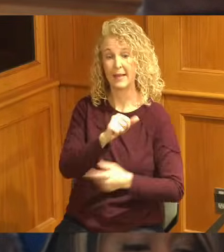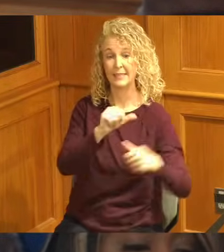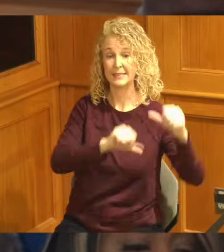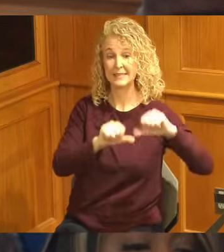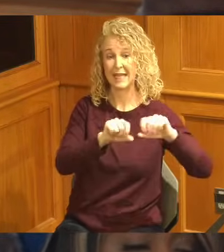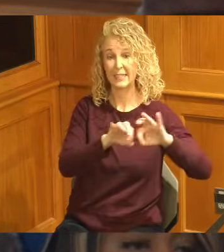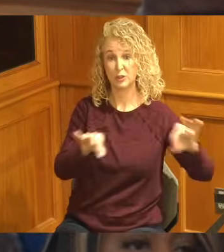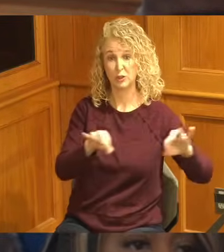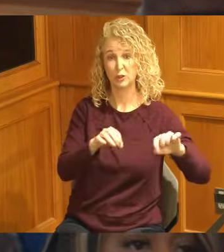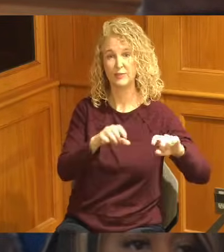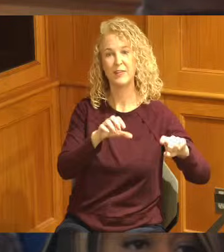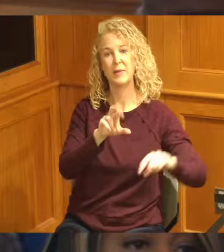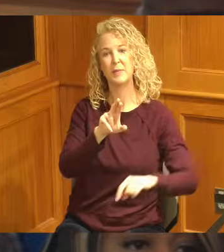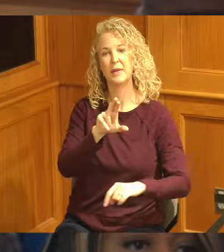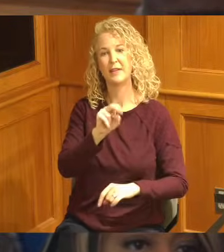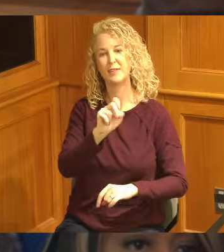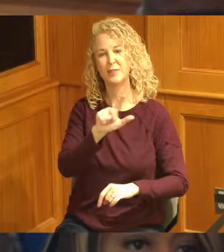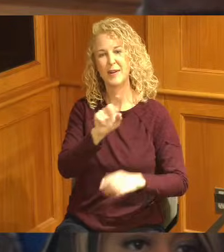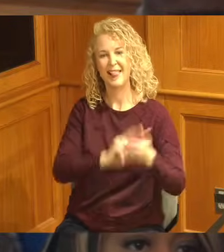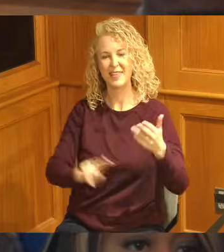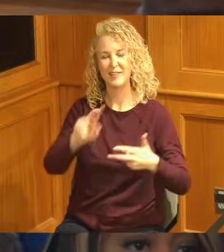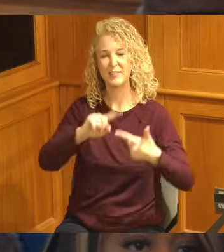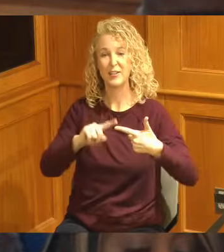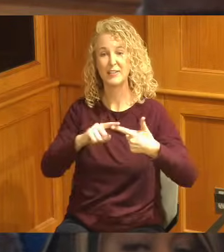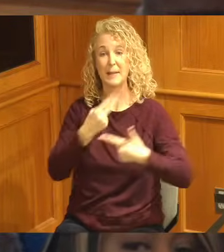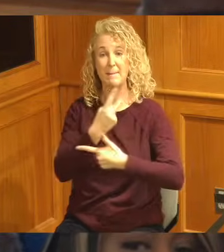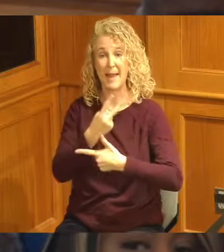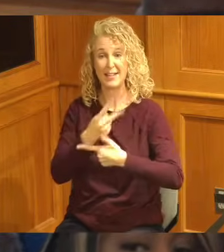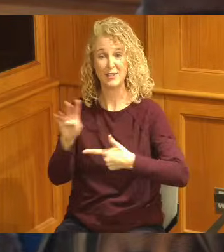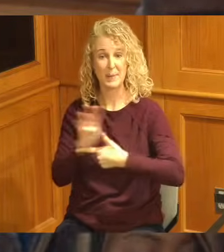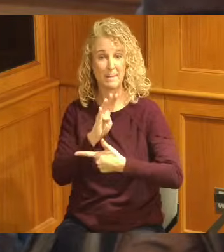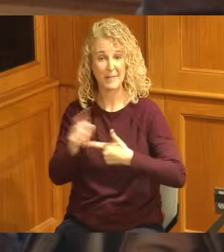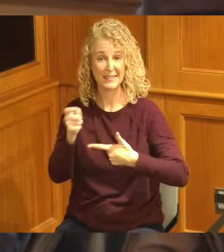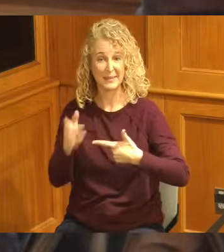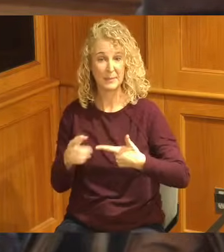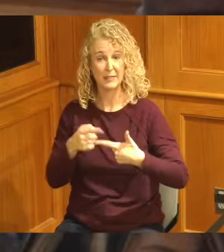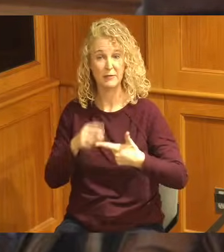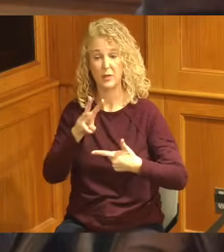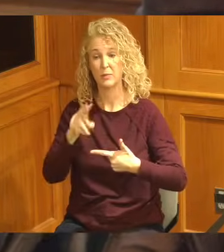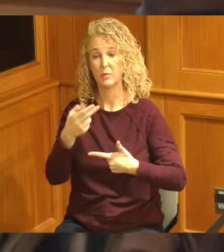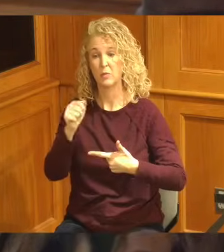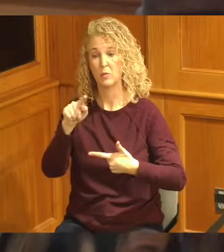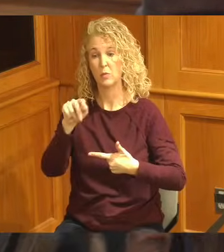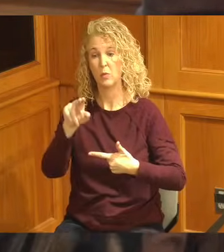from Cornell University, a master of business Administration from the Wharton Business School